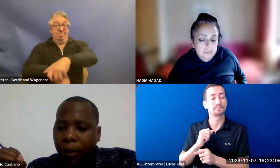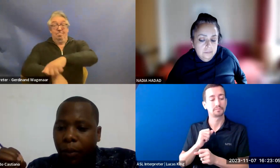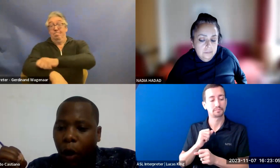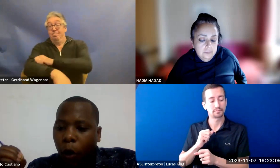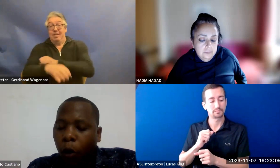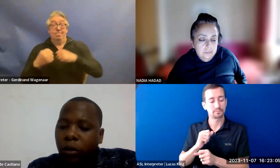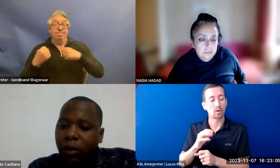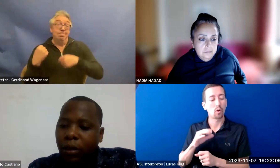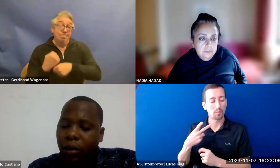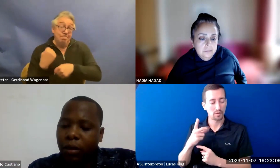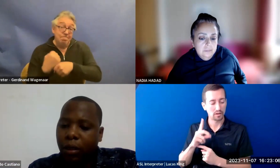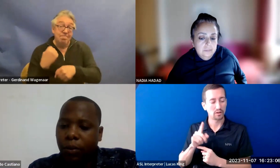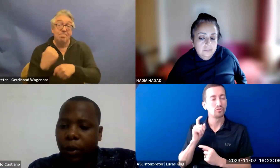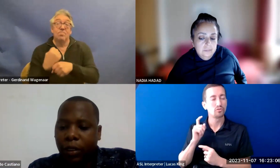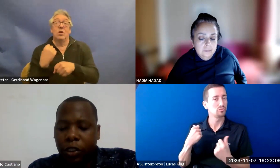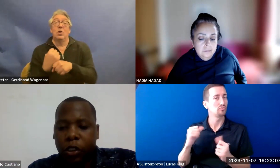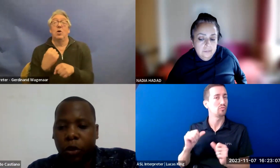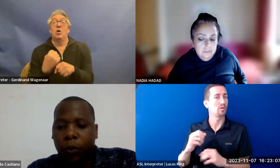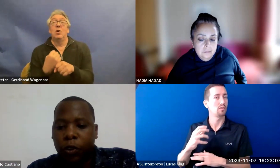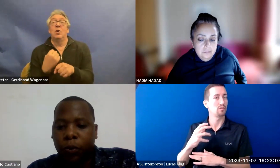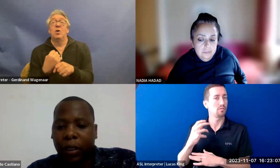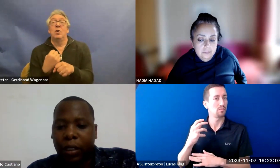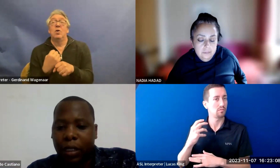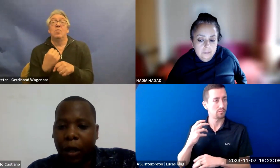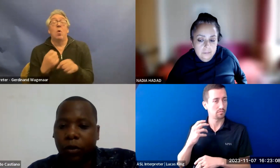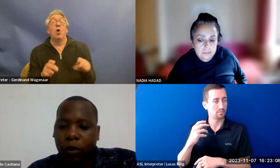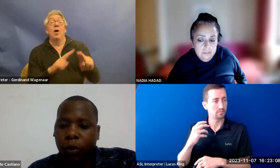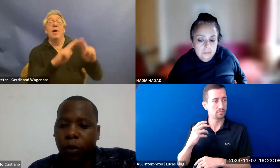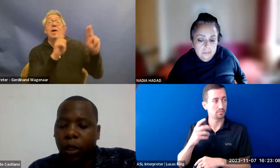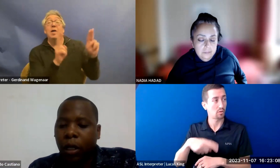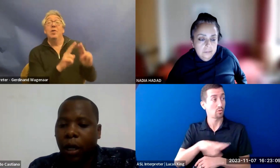and hold the international cooperation partners accountable